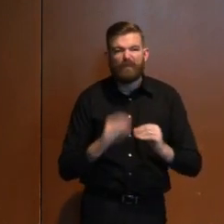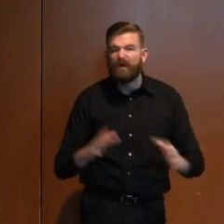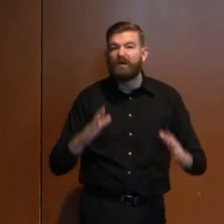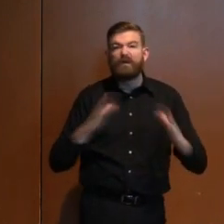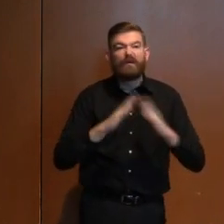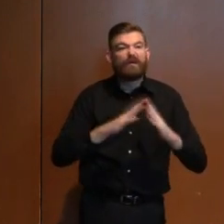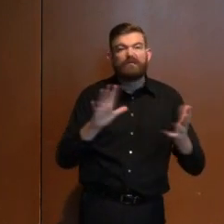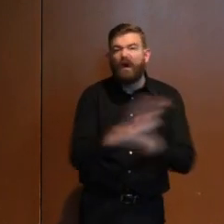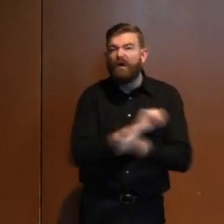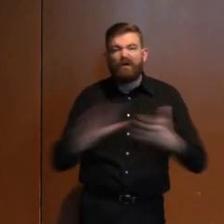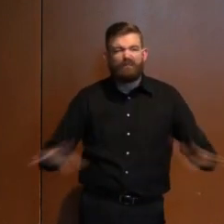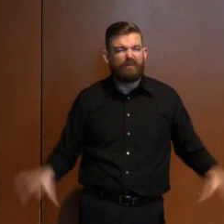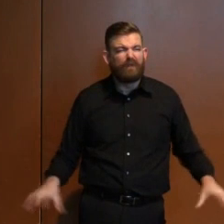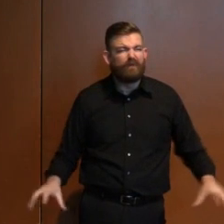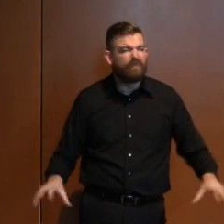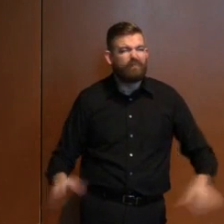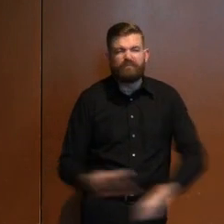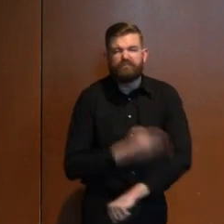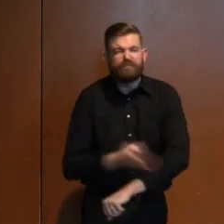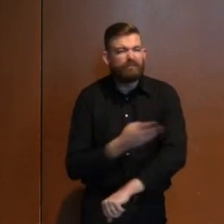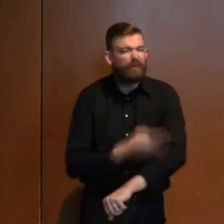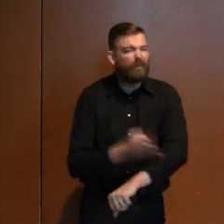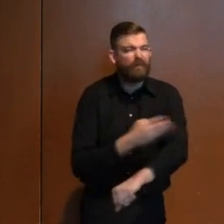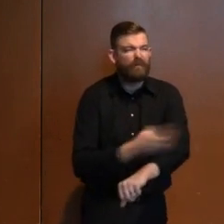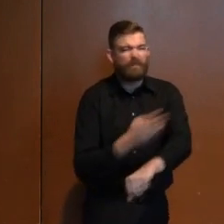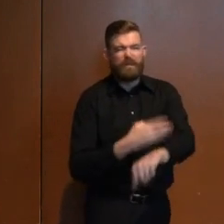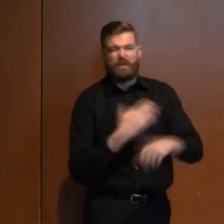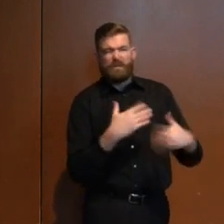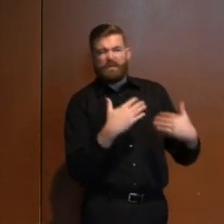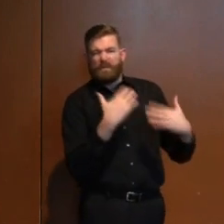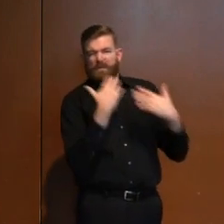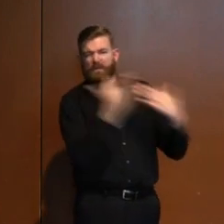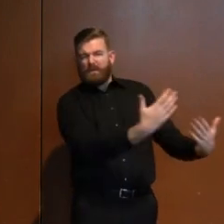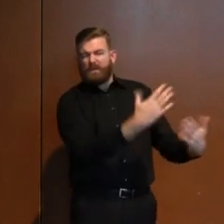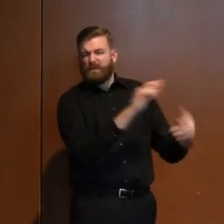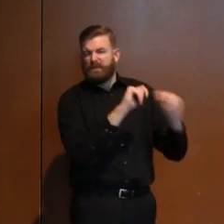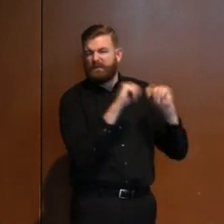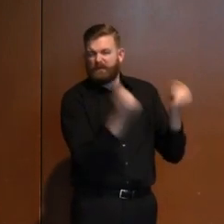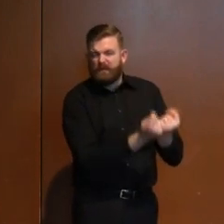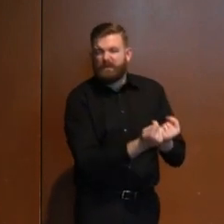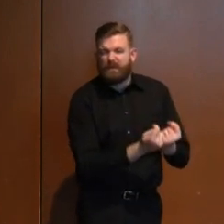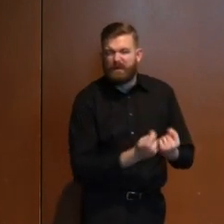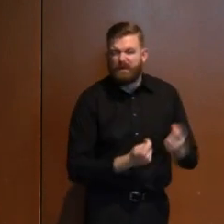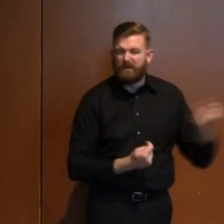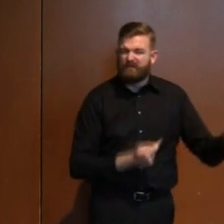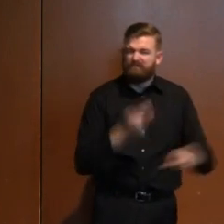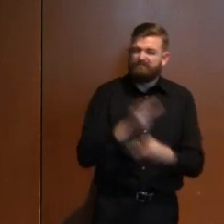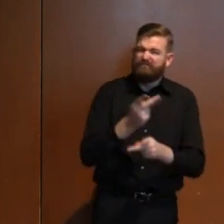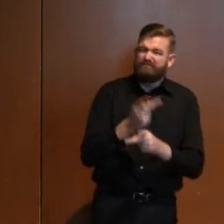BY MONDAY MORNING, THE CONTRACTORS WERE THERE FIXING THAT SO MANALOCHEN COULD BE